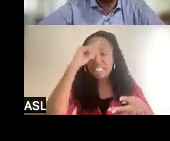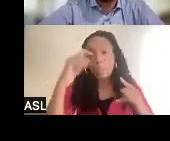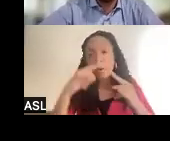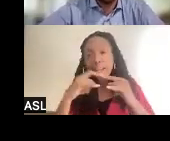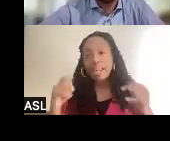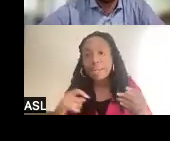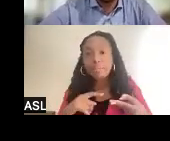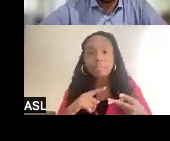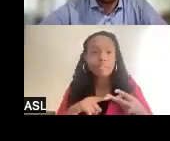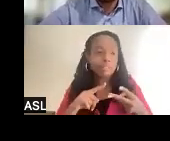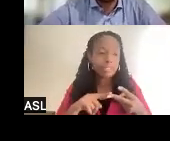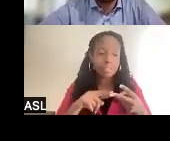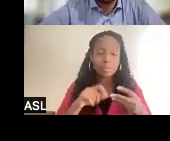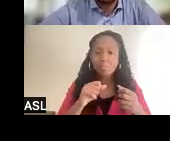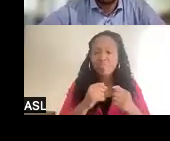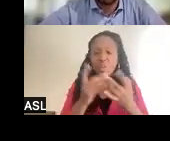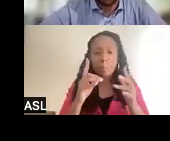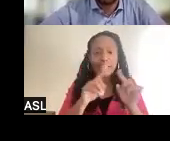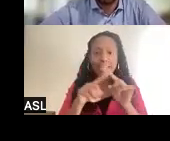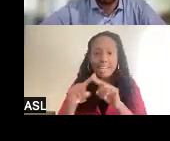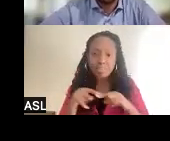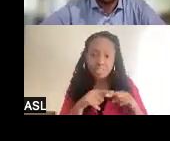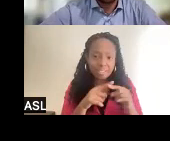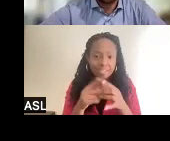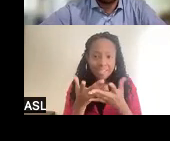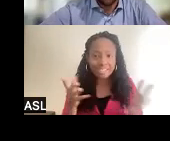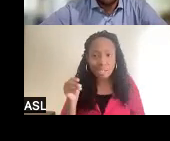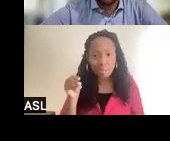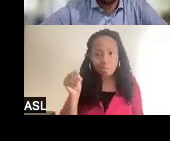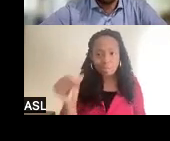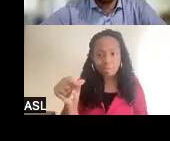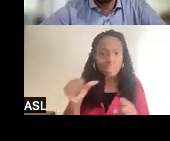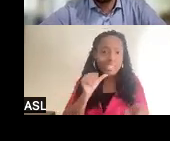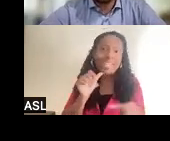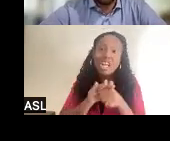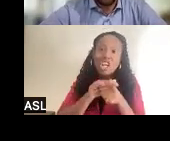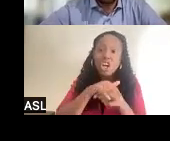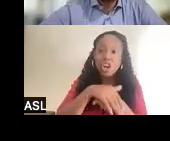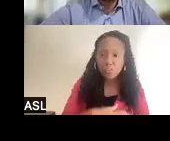there's all sorts of different things that it'll pay for that are not covered by the Medicaid and